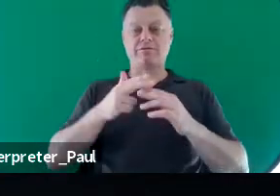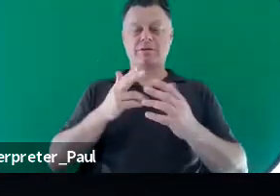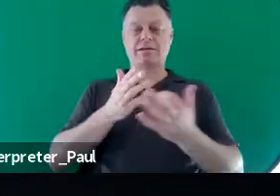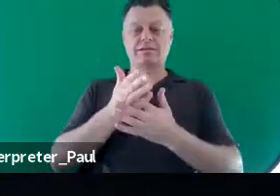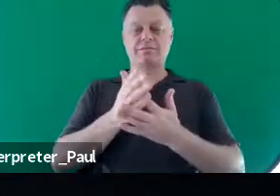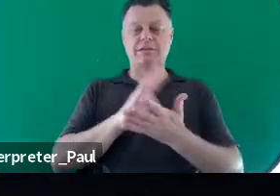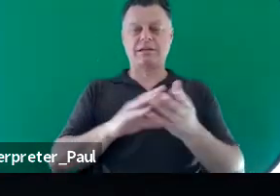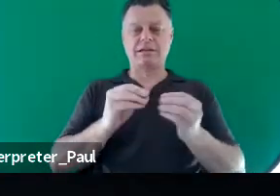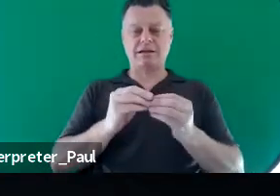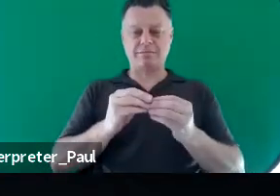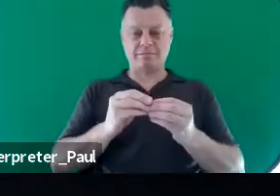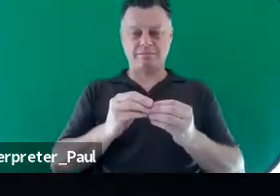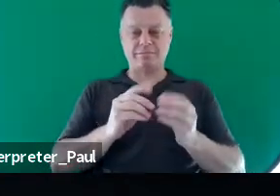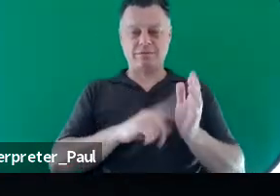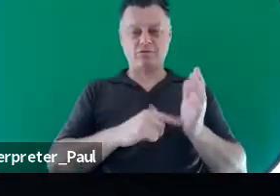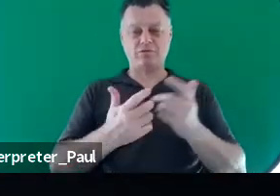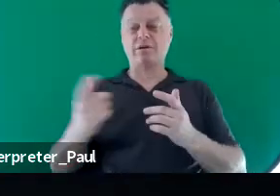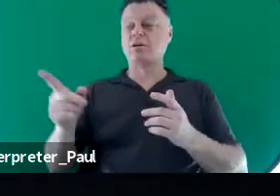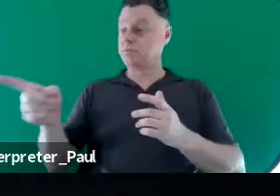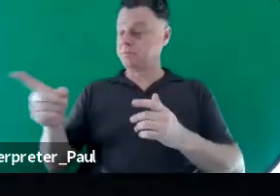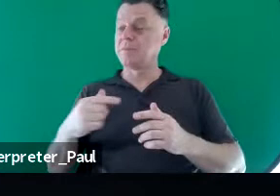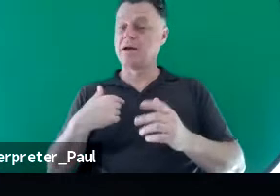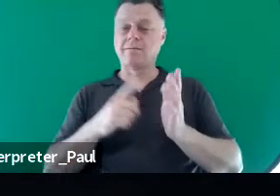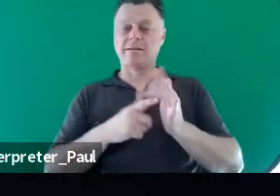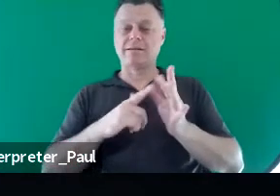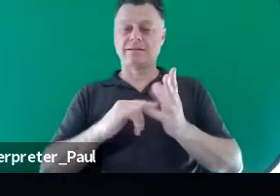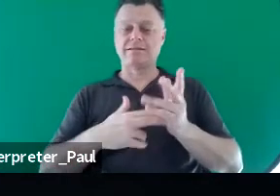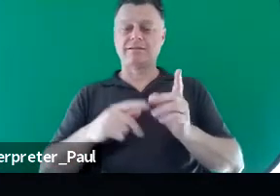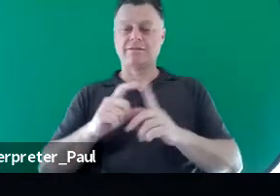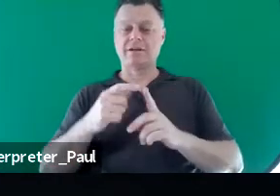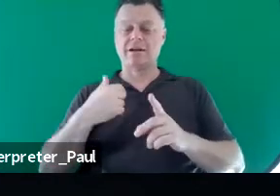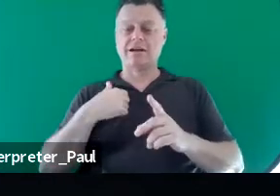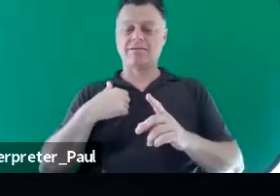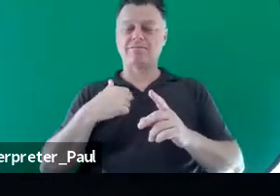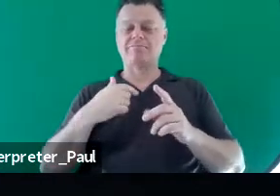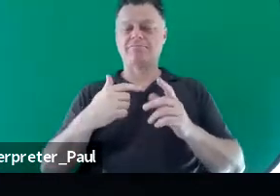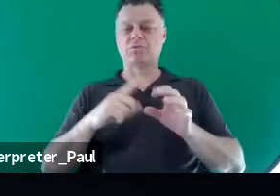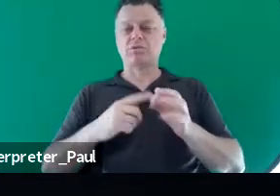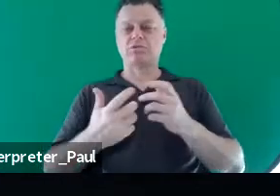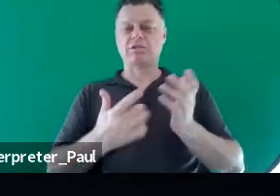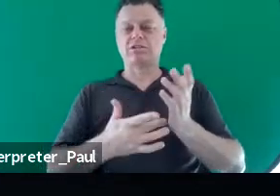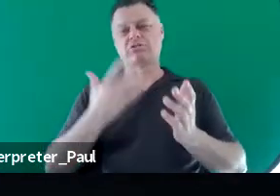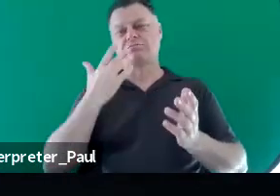Dr Lisa Stafford. I'm a senior lecturer and ARC DECRA Fellow at QUT in the School of Public